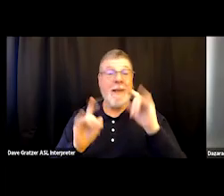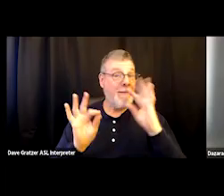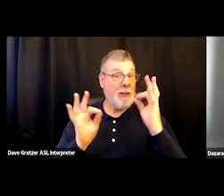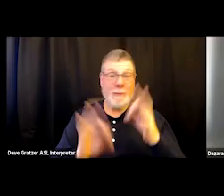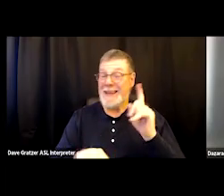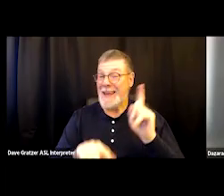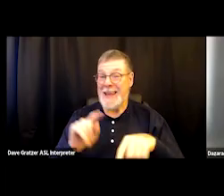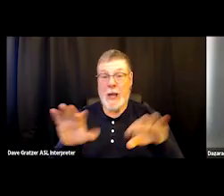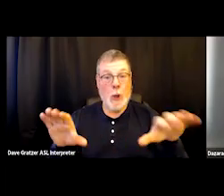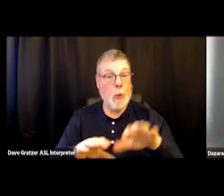what they used to do,